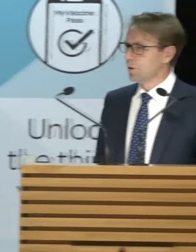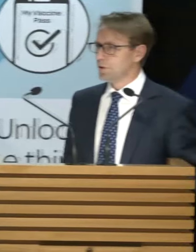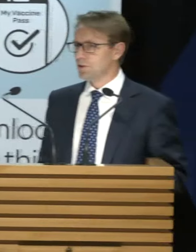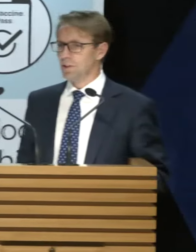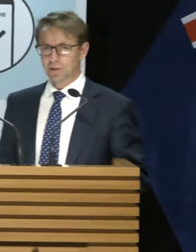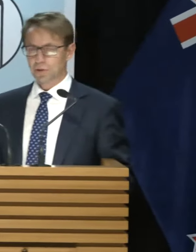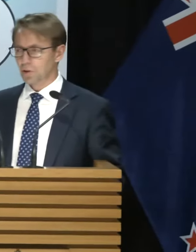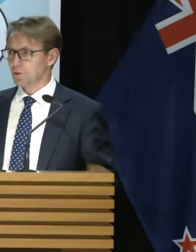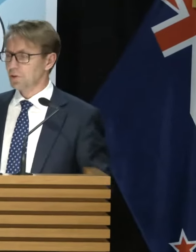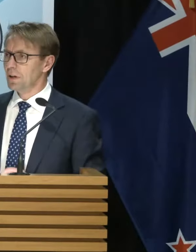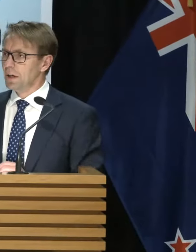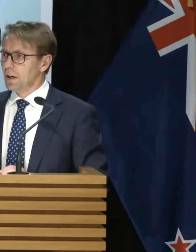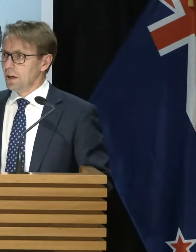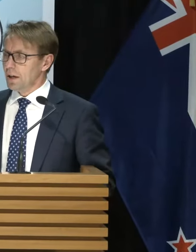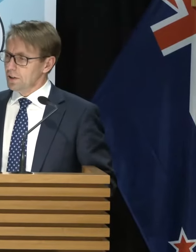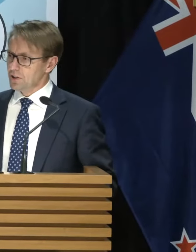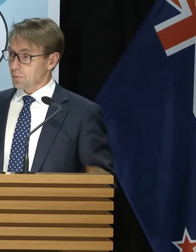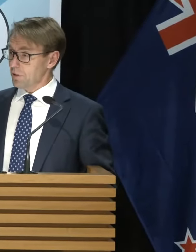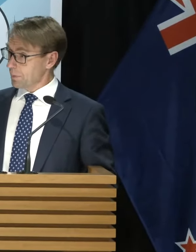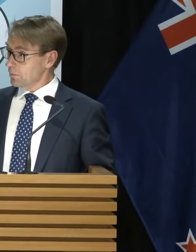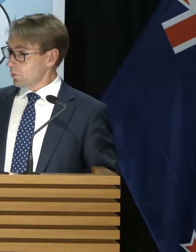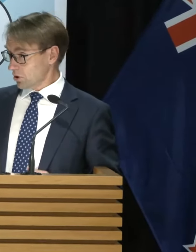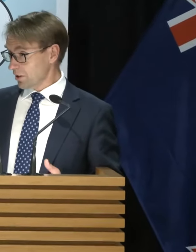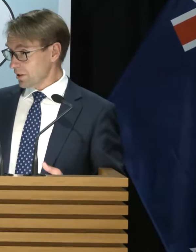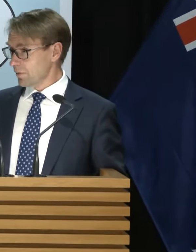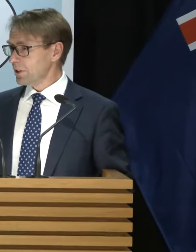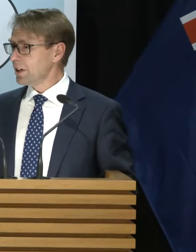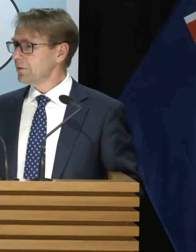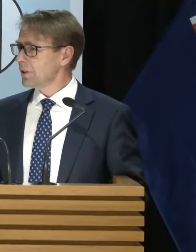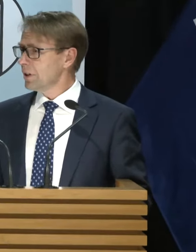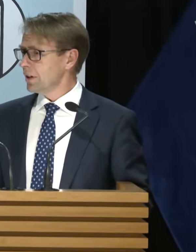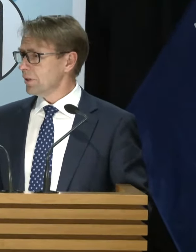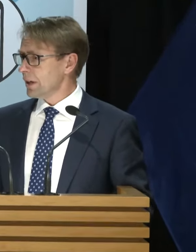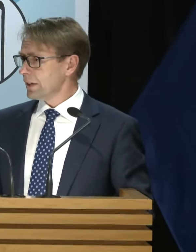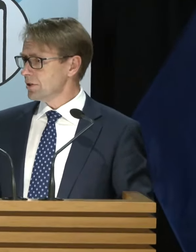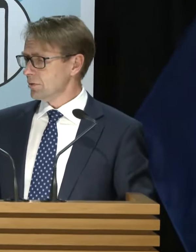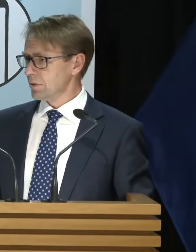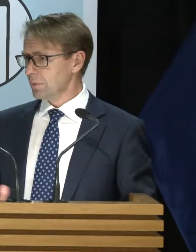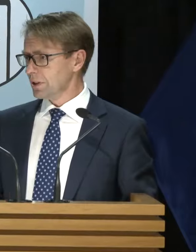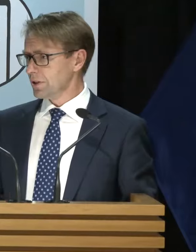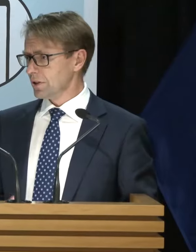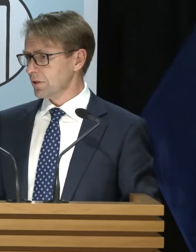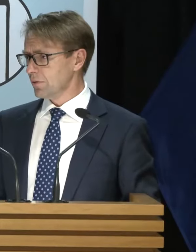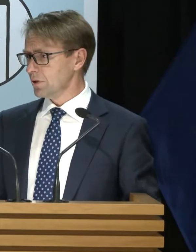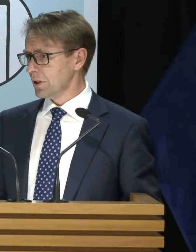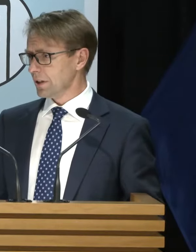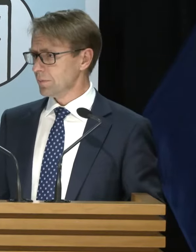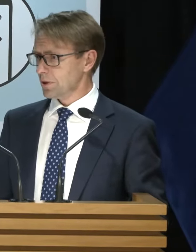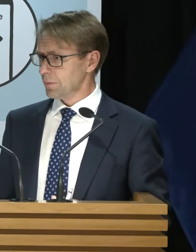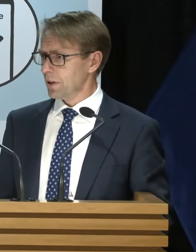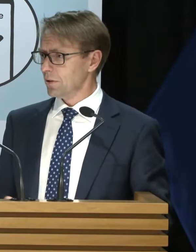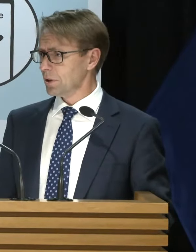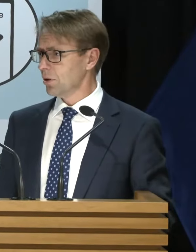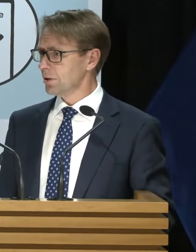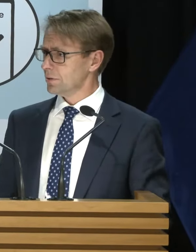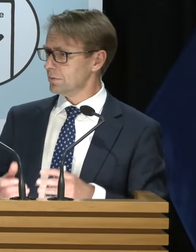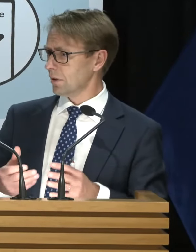I will leave it to Dr Bloomfield to comment on any further consideration by a Technical Advisory Group on boosters.